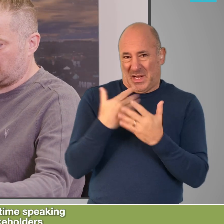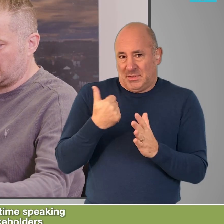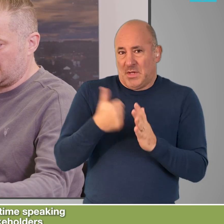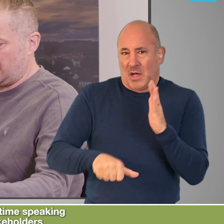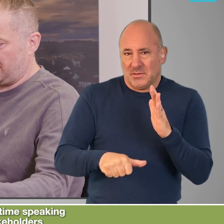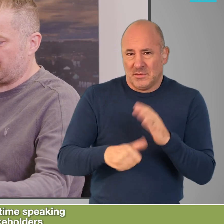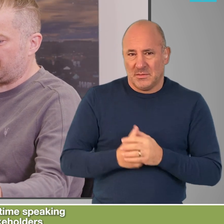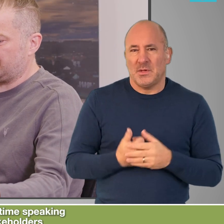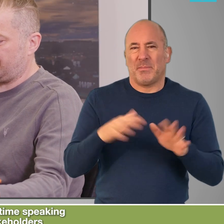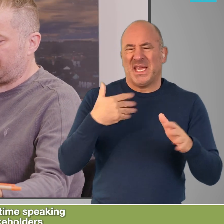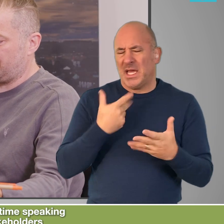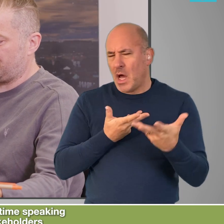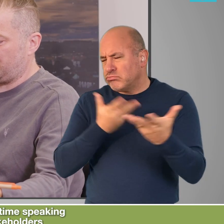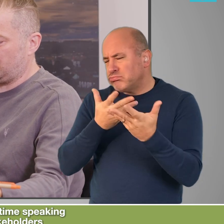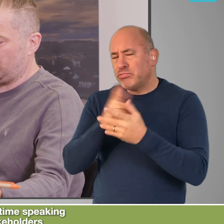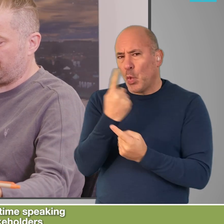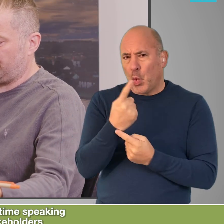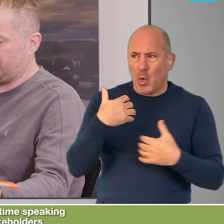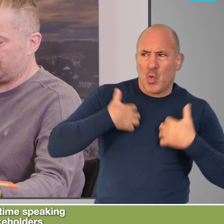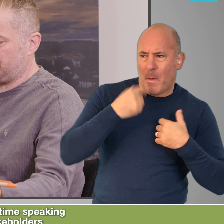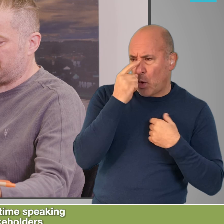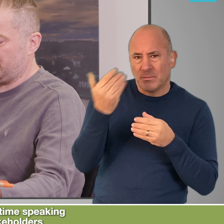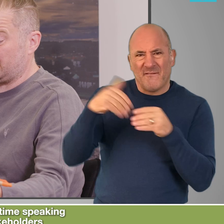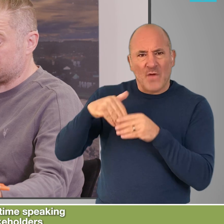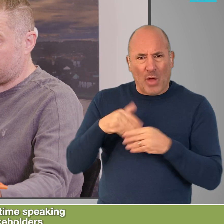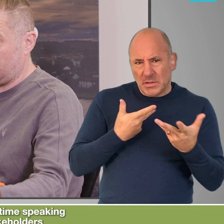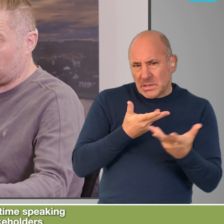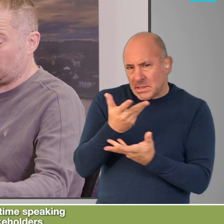So I've been spending time speaking with potential stakeholders